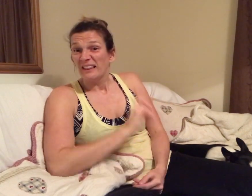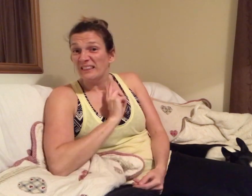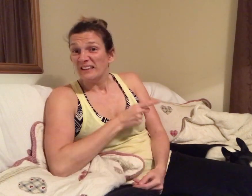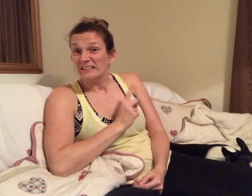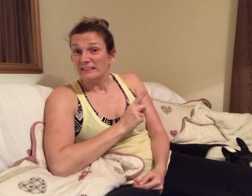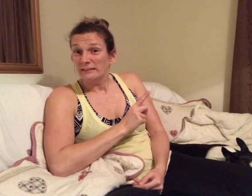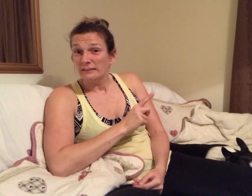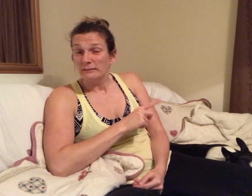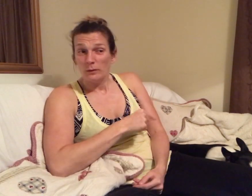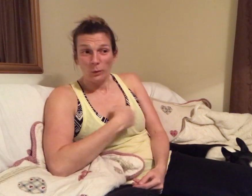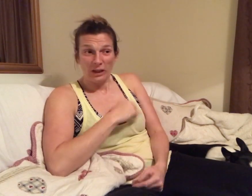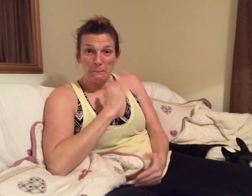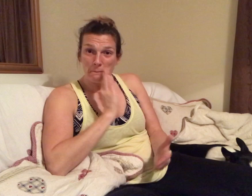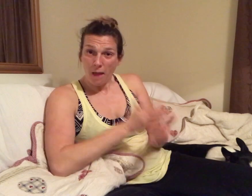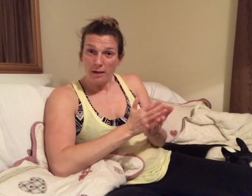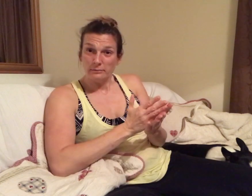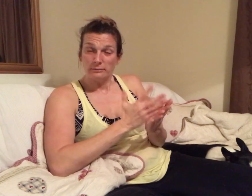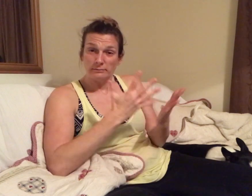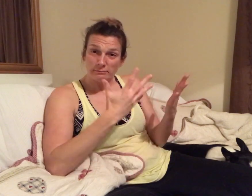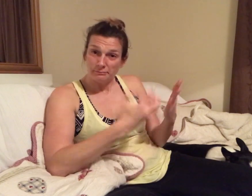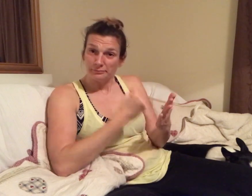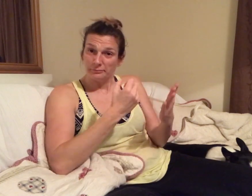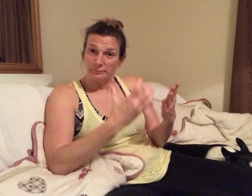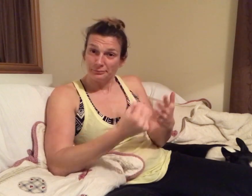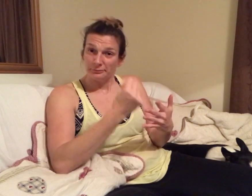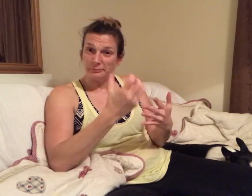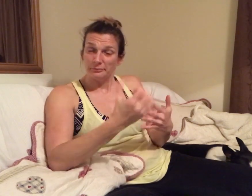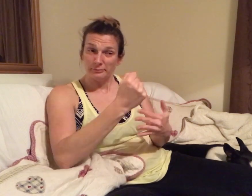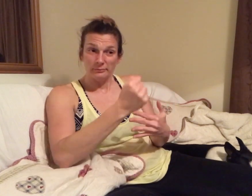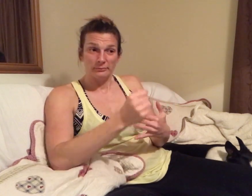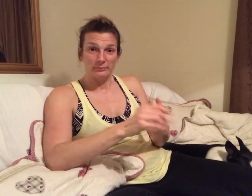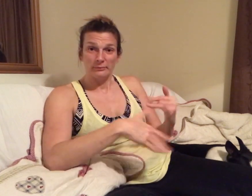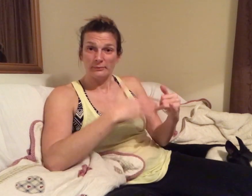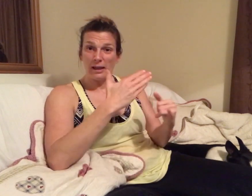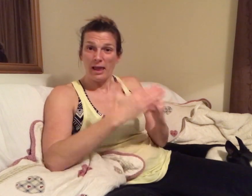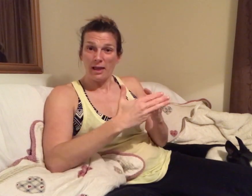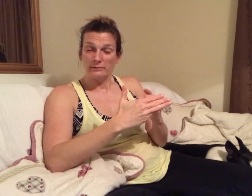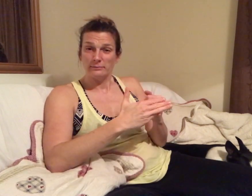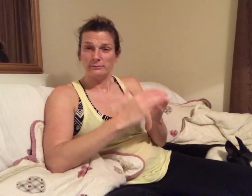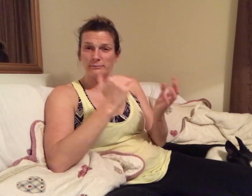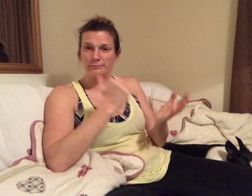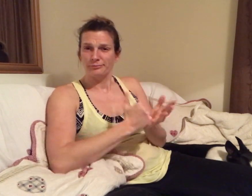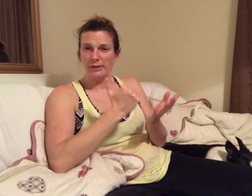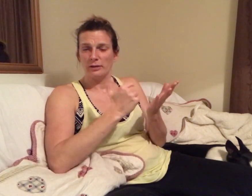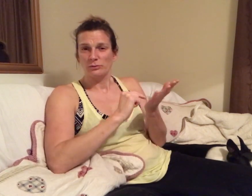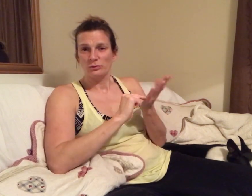Well, that's it you see, we must achieve all our goals right to the very end